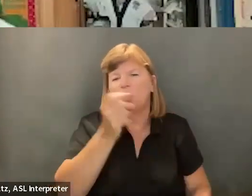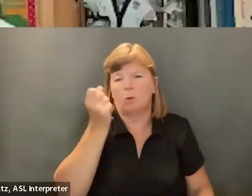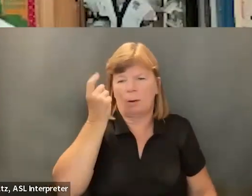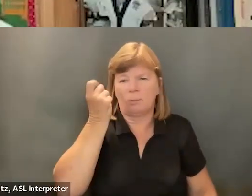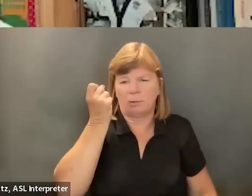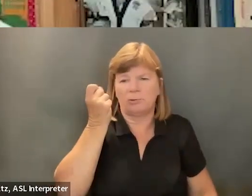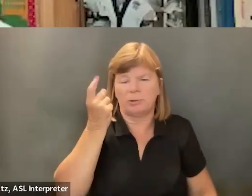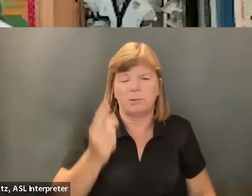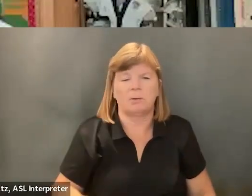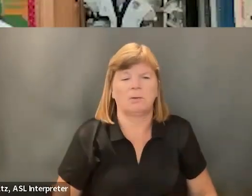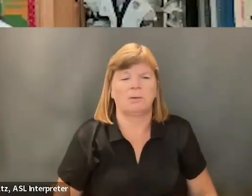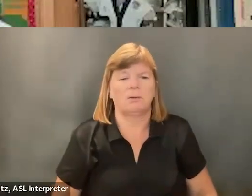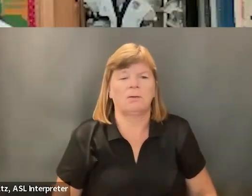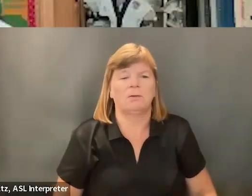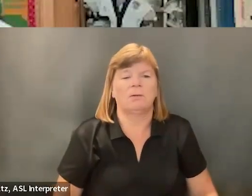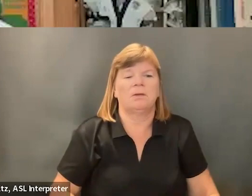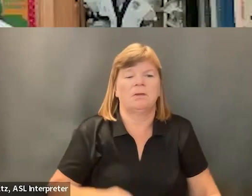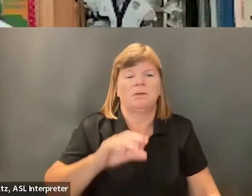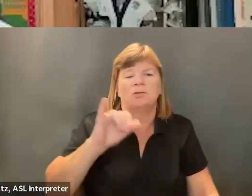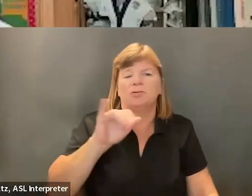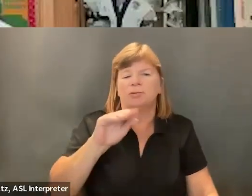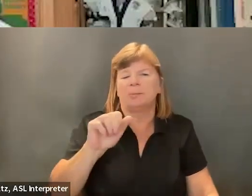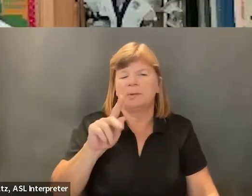um James Kim or Jimmy Kim's work from Harvard University